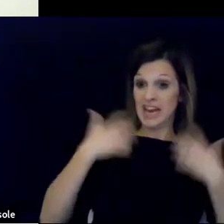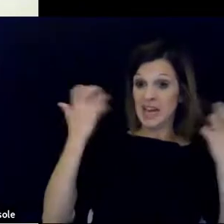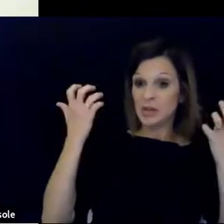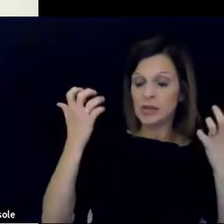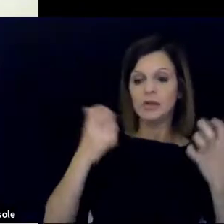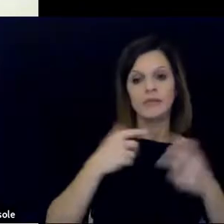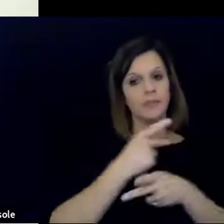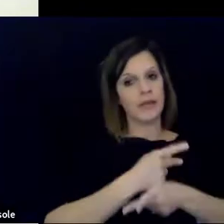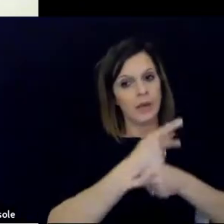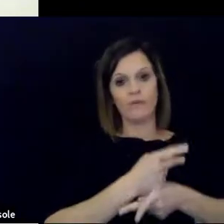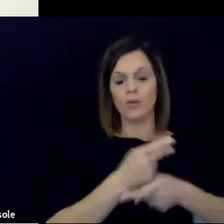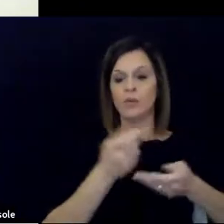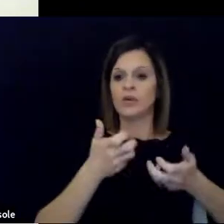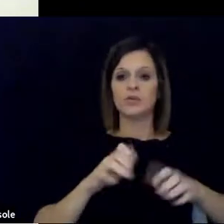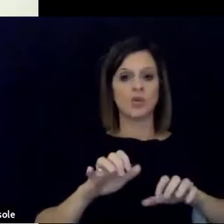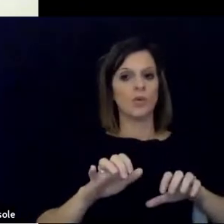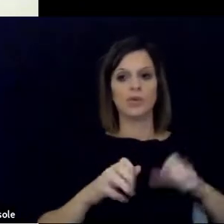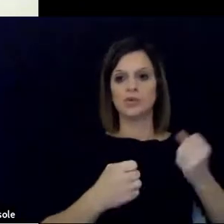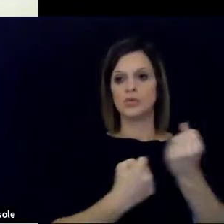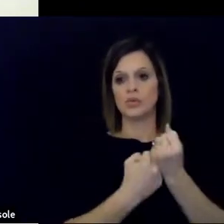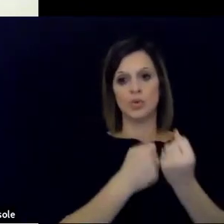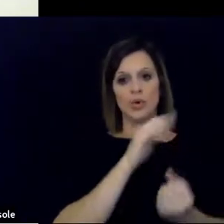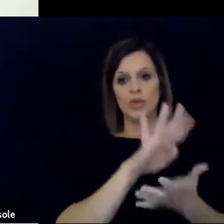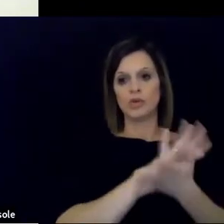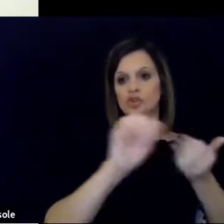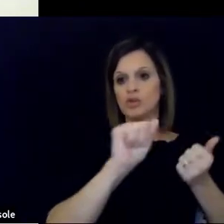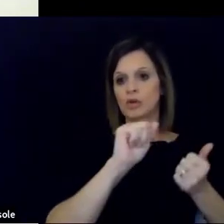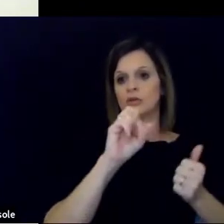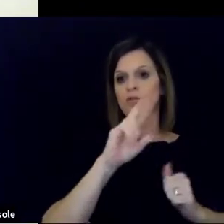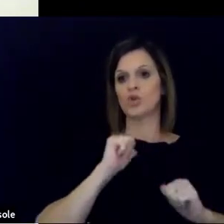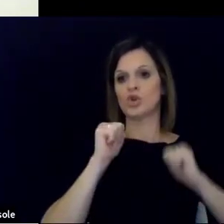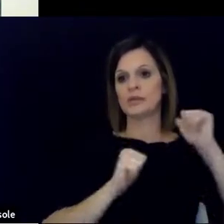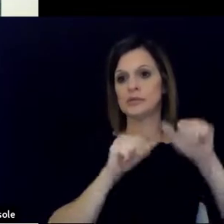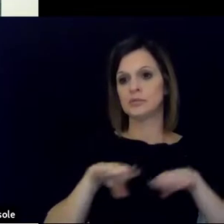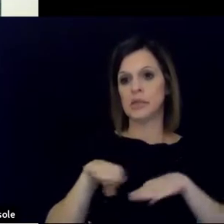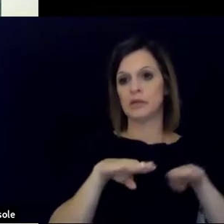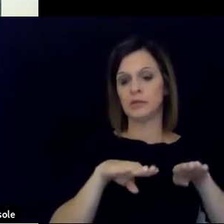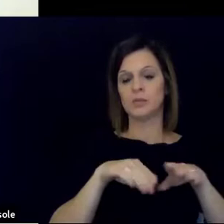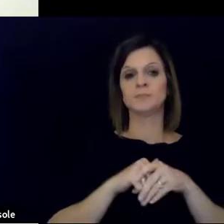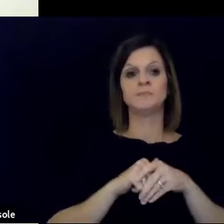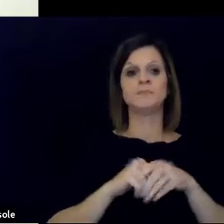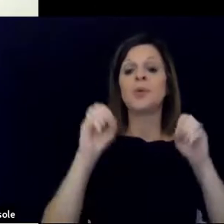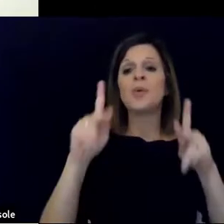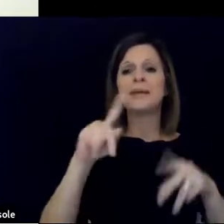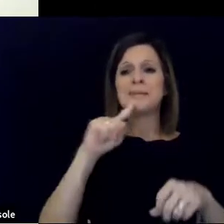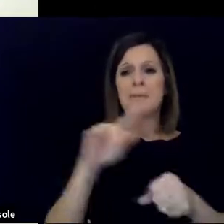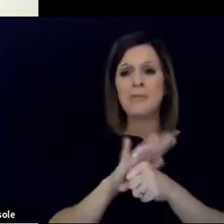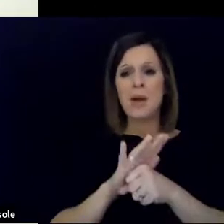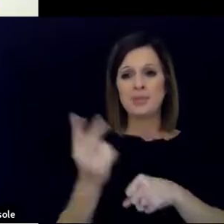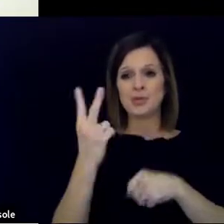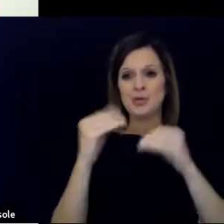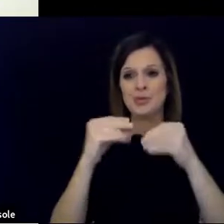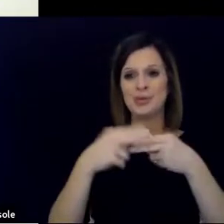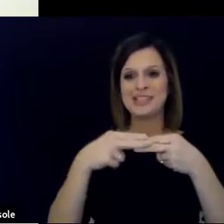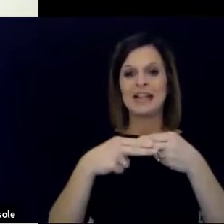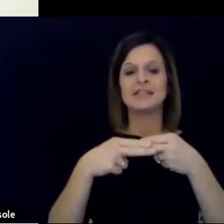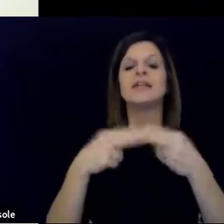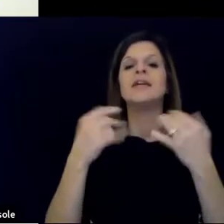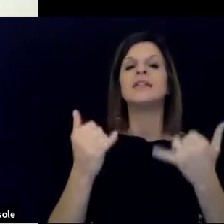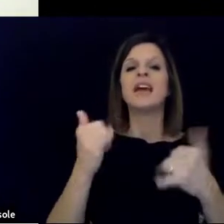and aggressive behavior. Okay, 'cause I promised you two more slides. So I wanna talk briefly about the marathon skills.